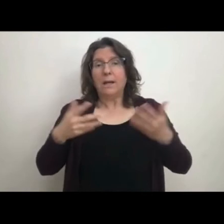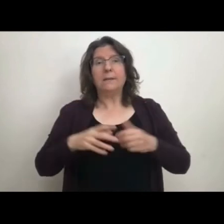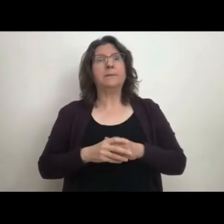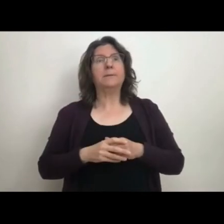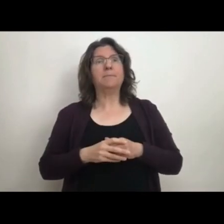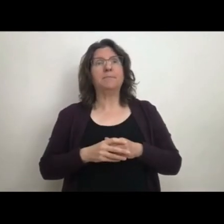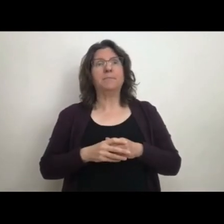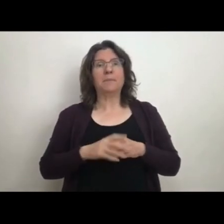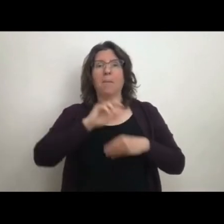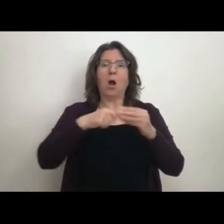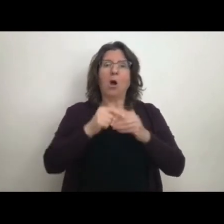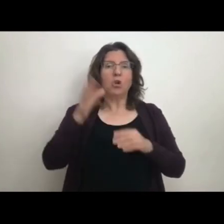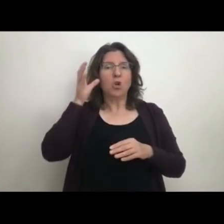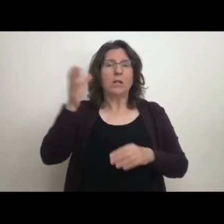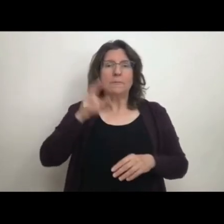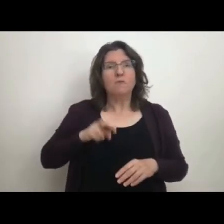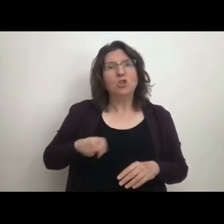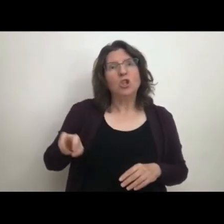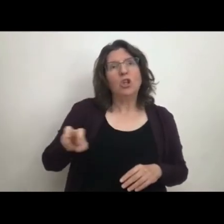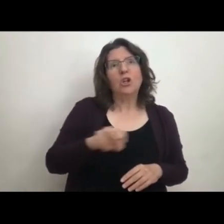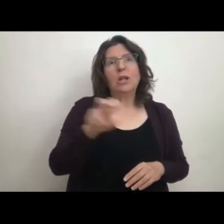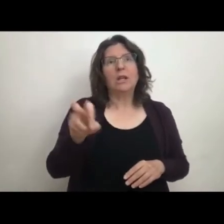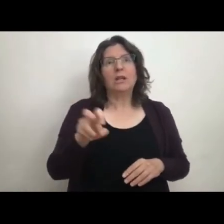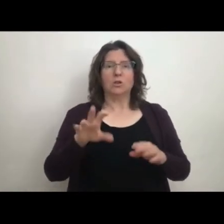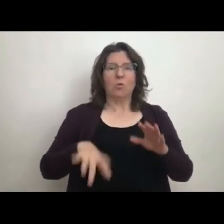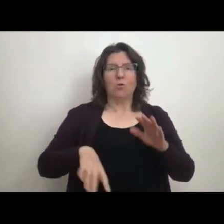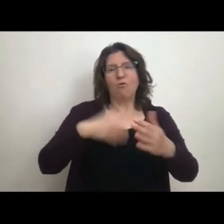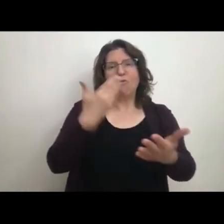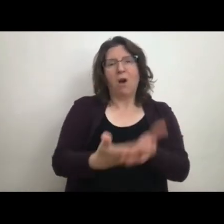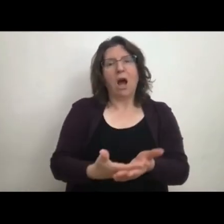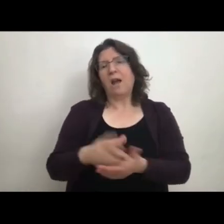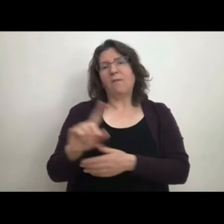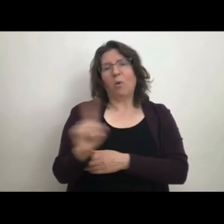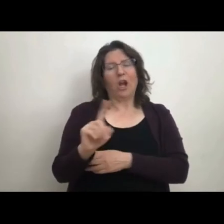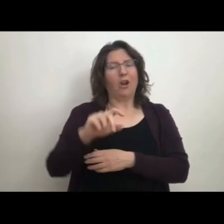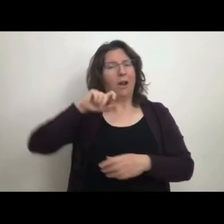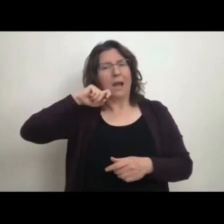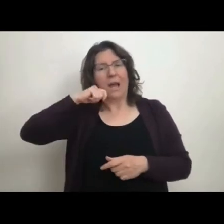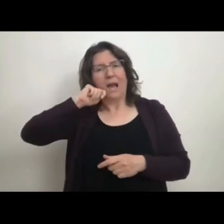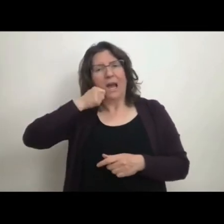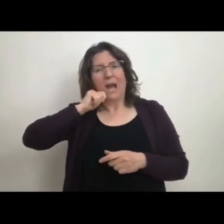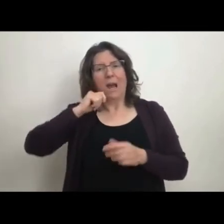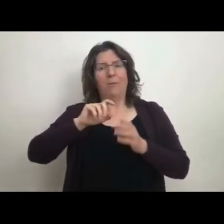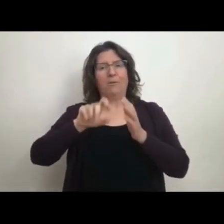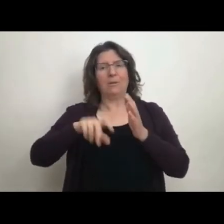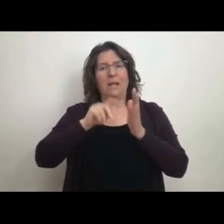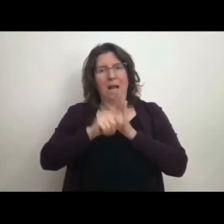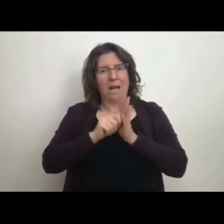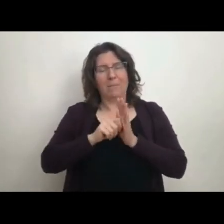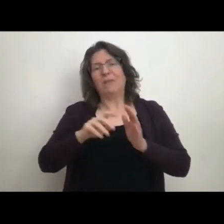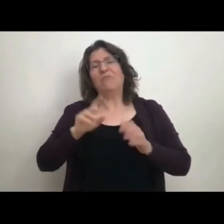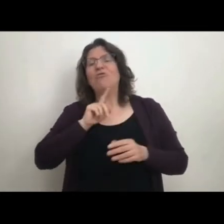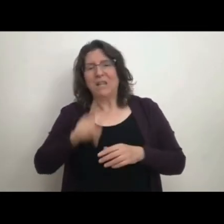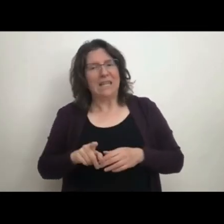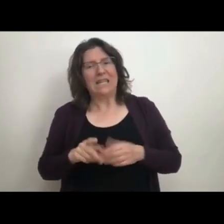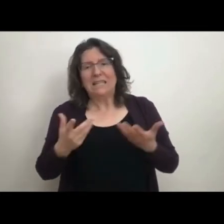The play "Apple Time" is a conceptual journey where the characters are traveling to . . . 'Apple Time!'